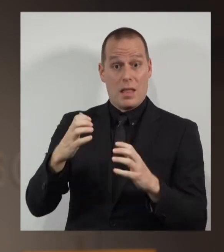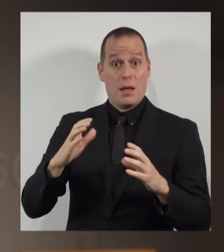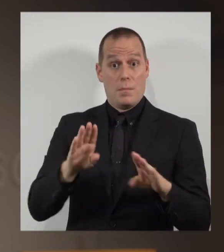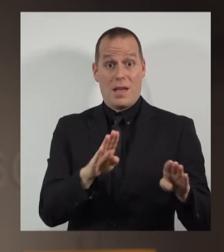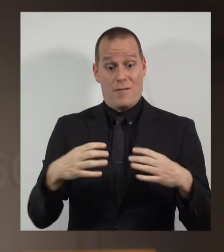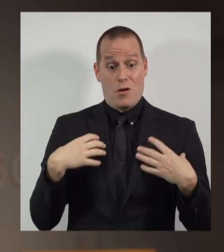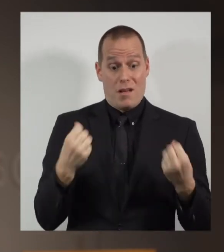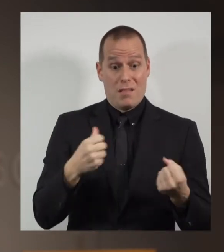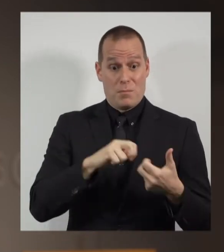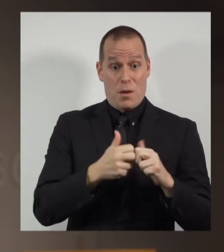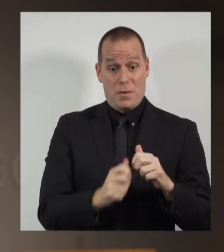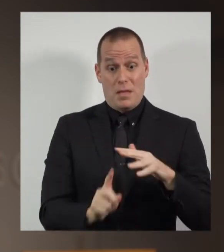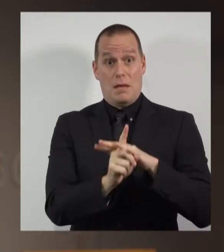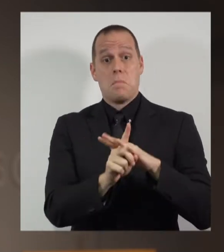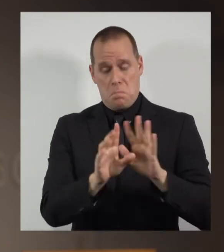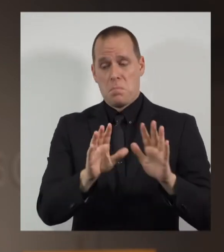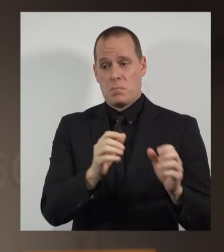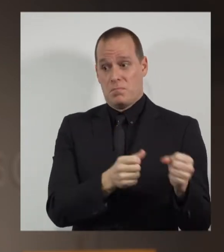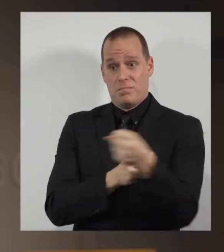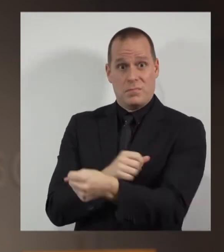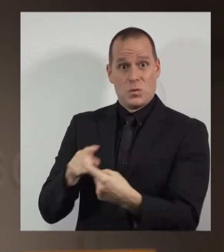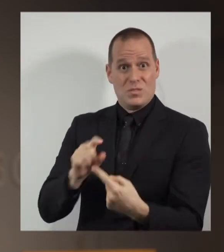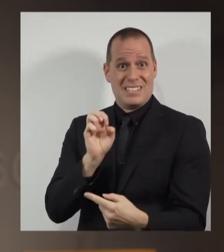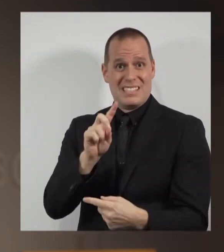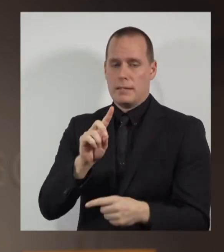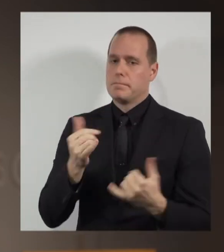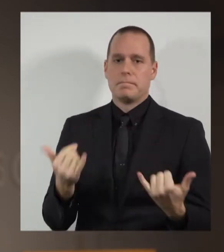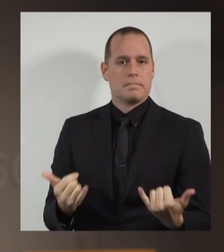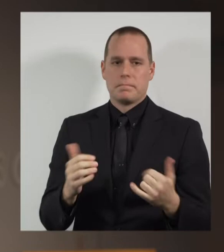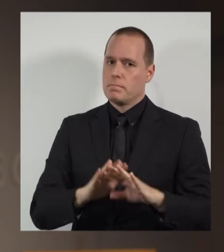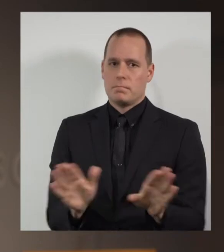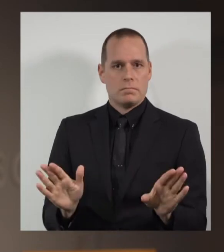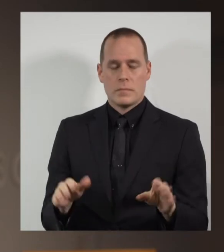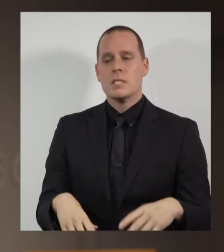crisis, and now there is the added risk of exposure to COVID-19.